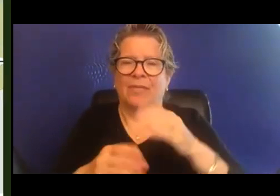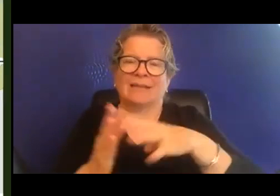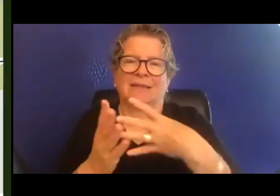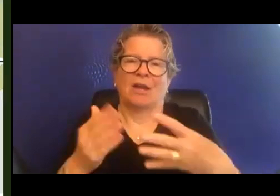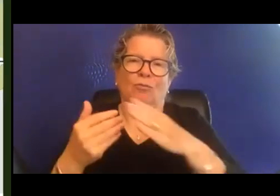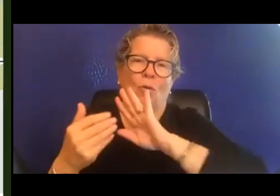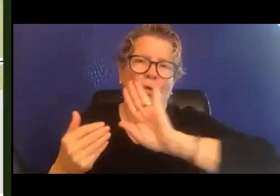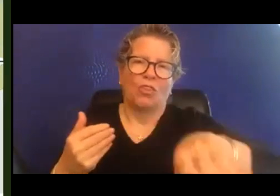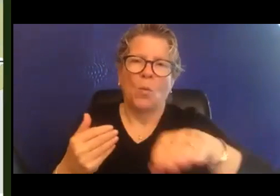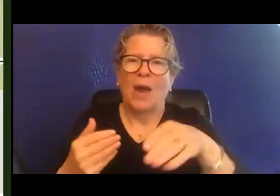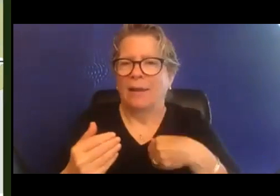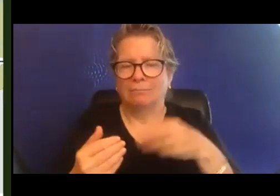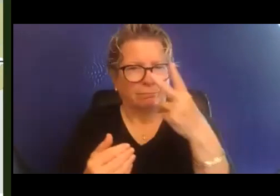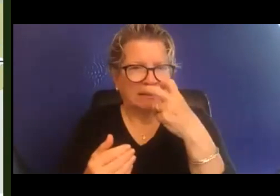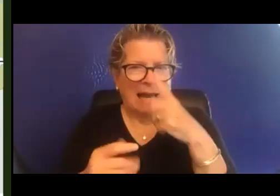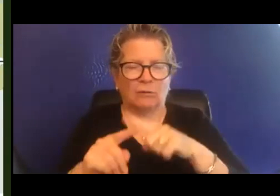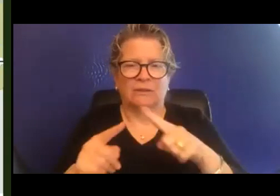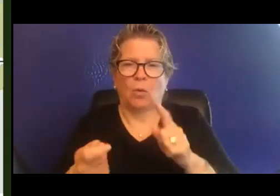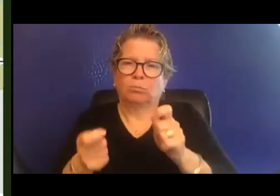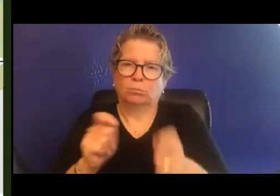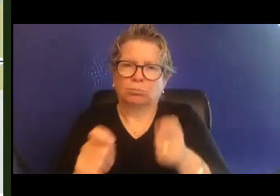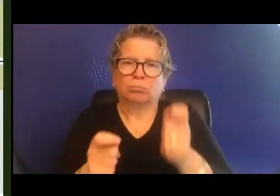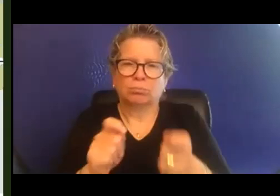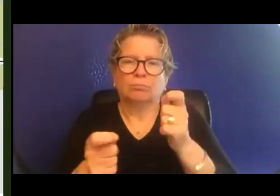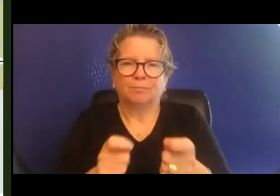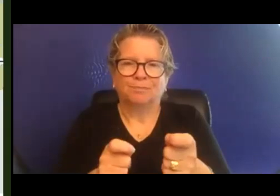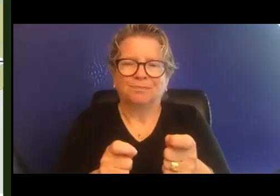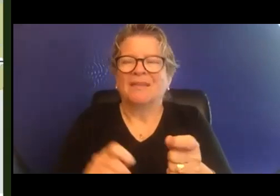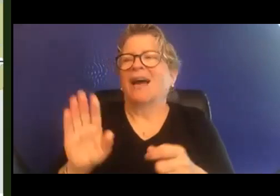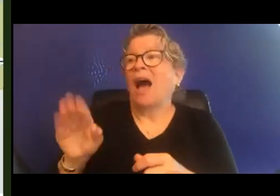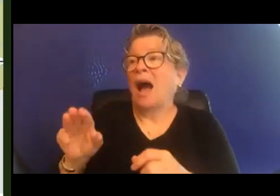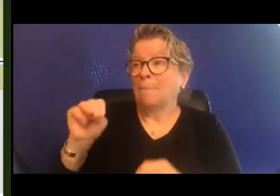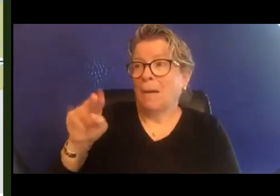process. Yeah, and I can add, Ron is correct, four years is a long